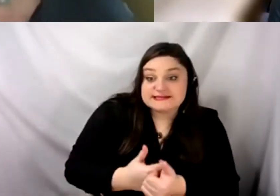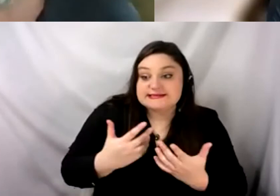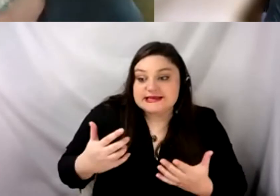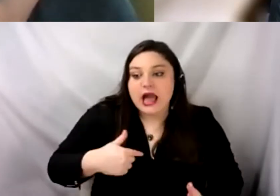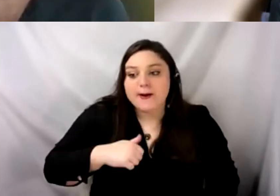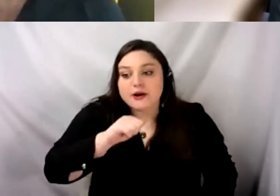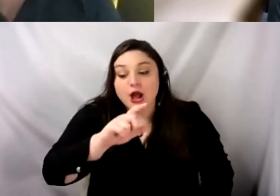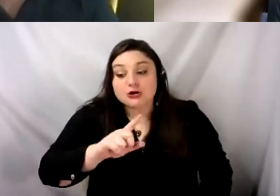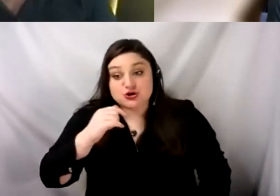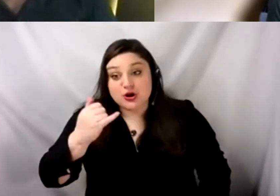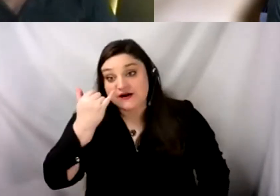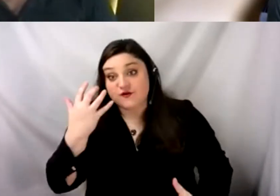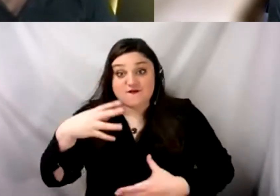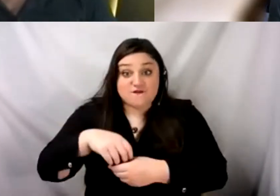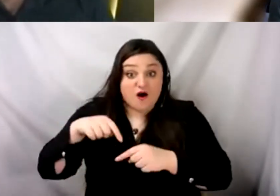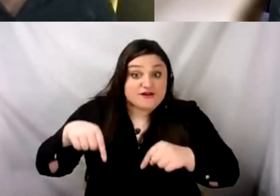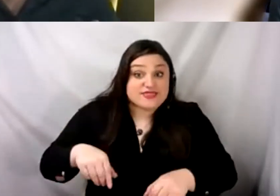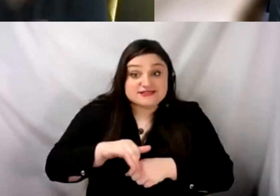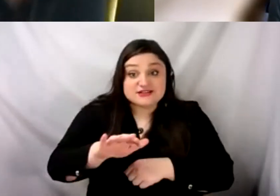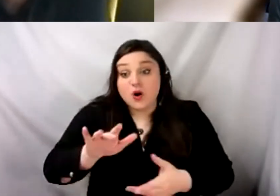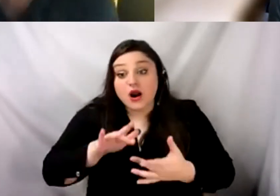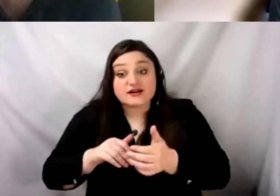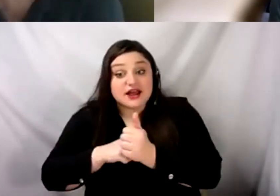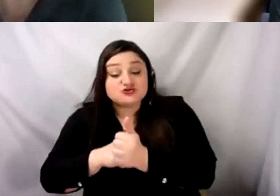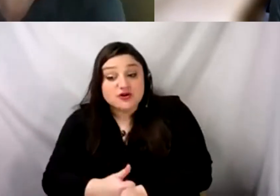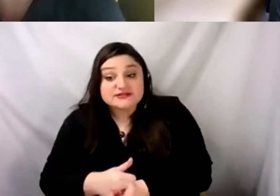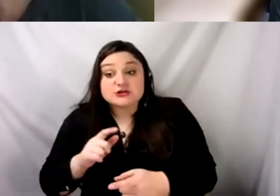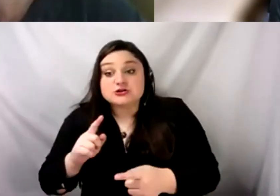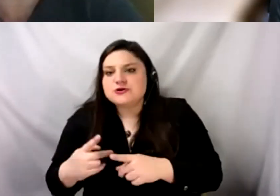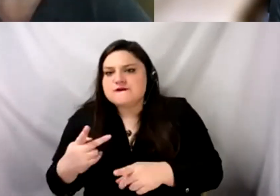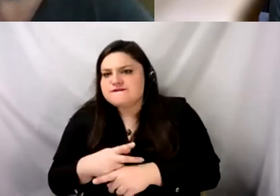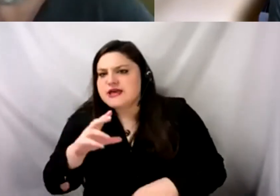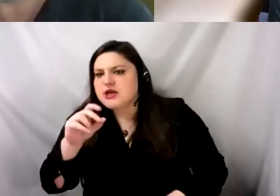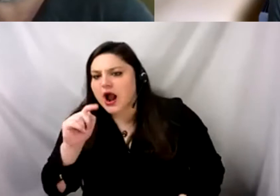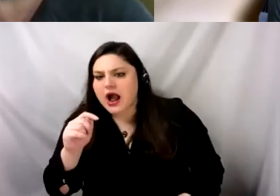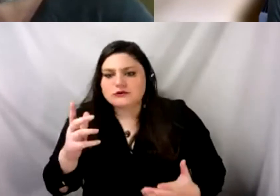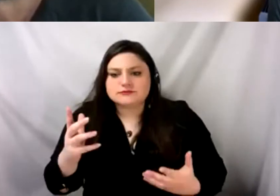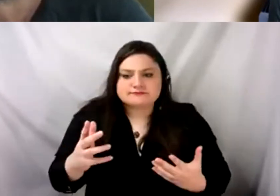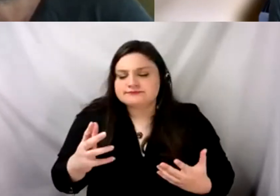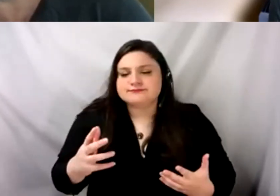out -- you're collecting the information and use it like that. But that is at your discretion. CANDACE: